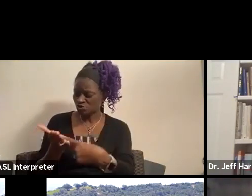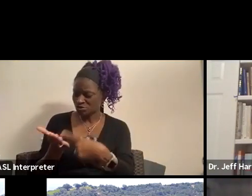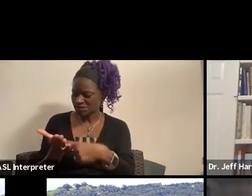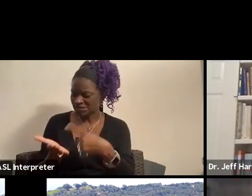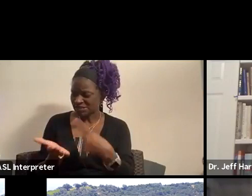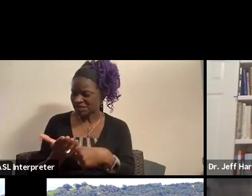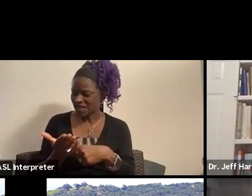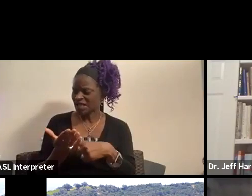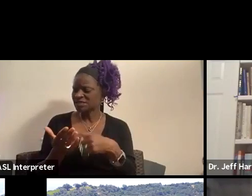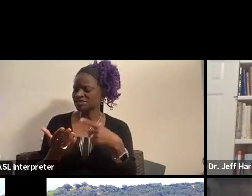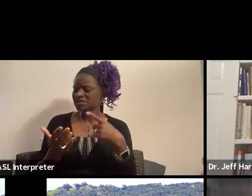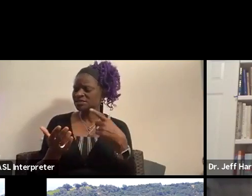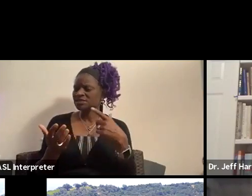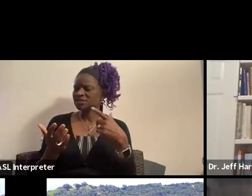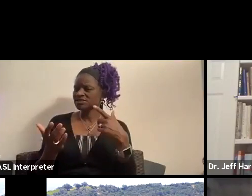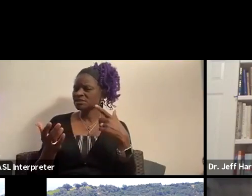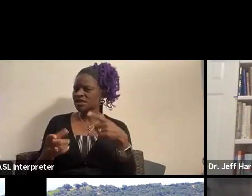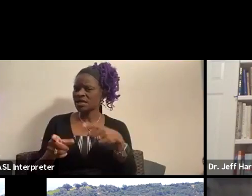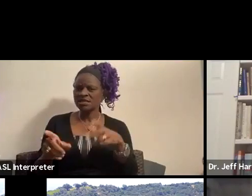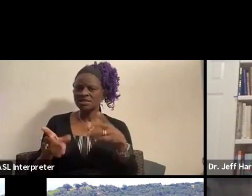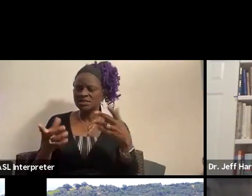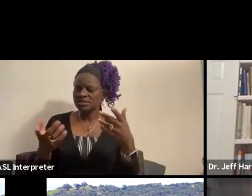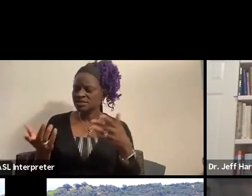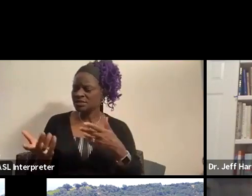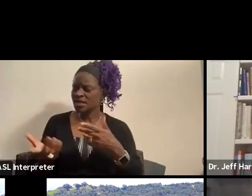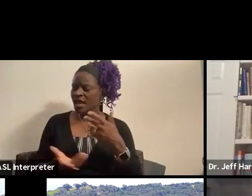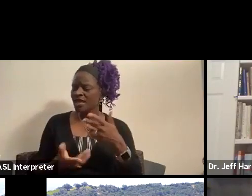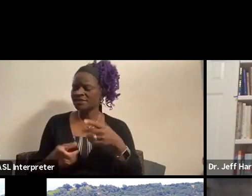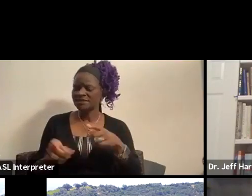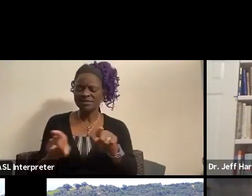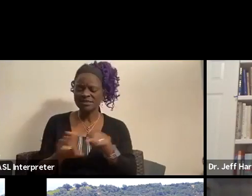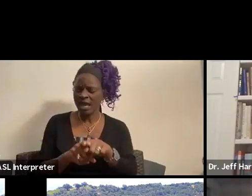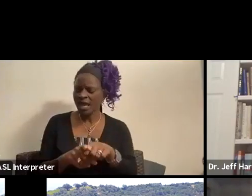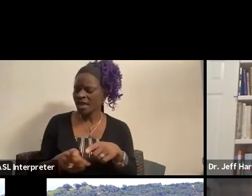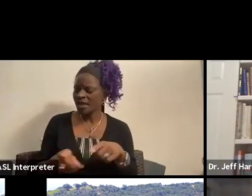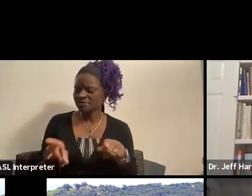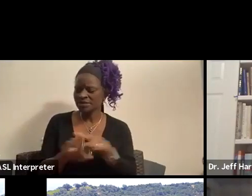just like we're trying to do vaccines as a collective effort. We don't want to get out of order.